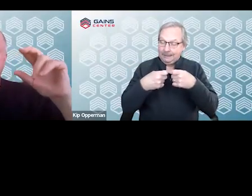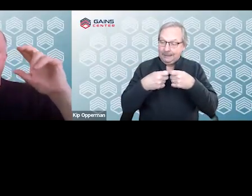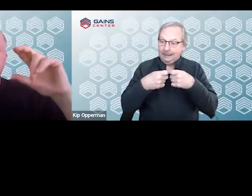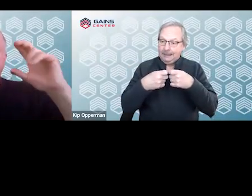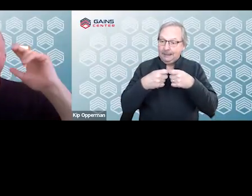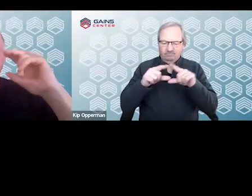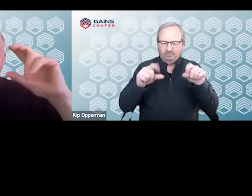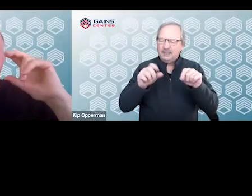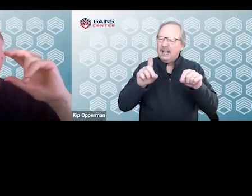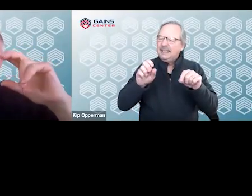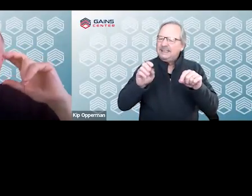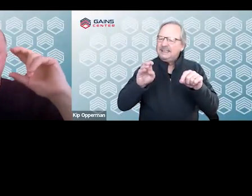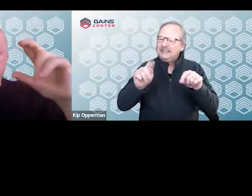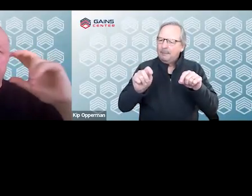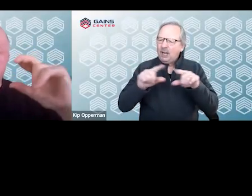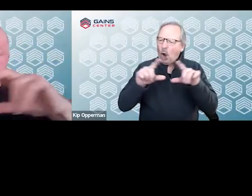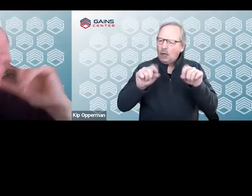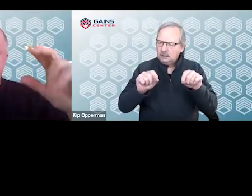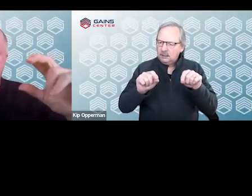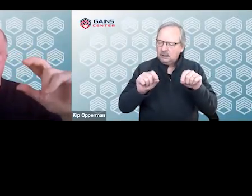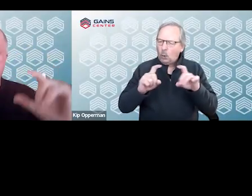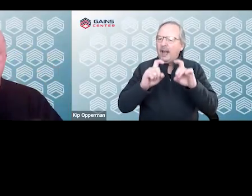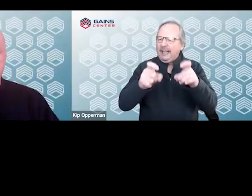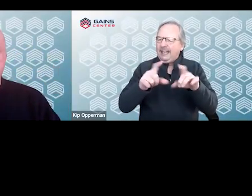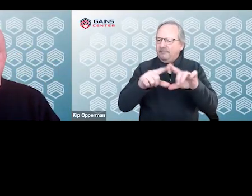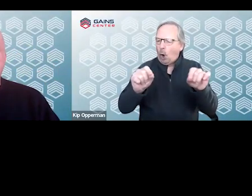or an electronic a gift card in California,